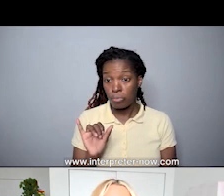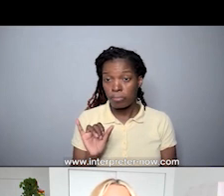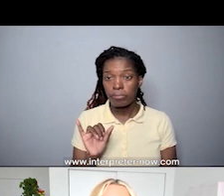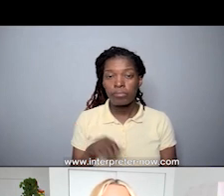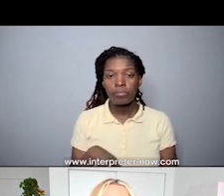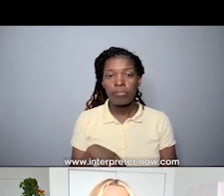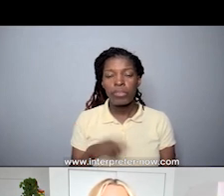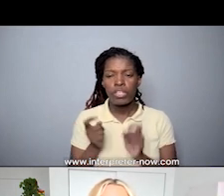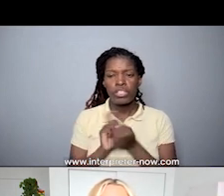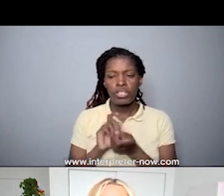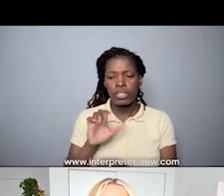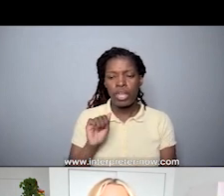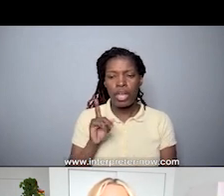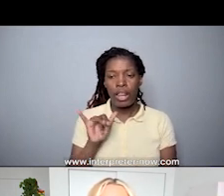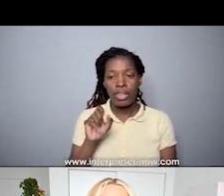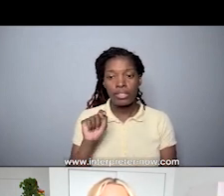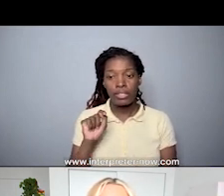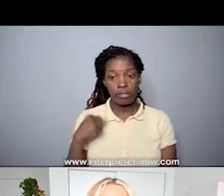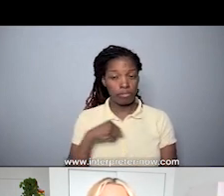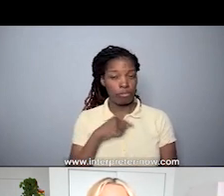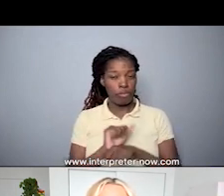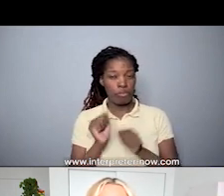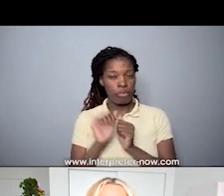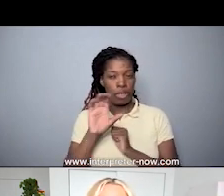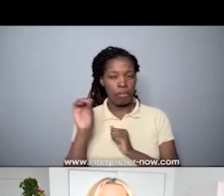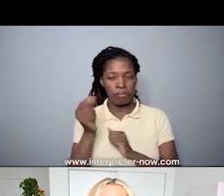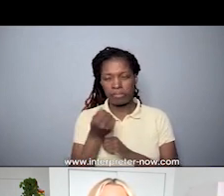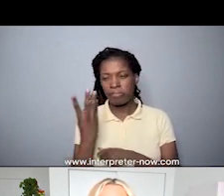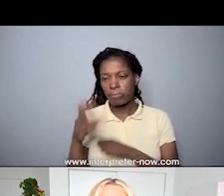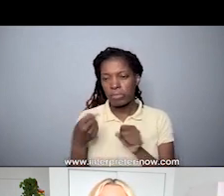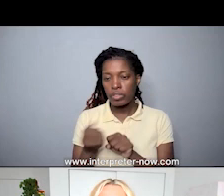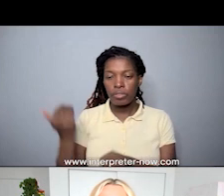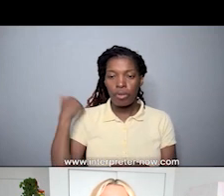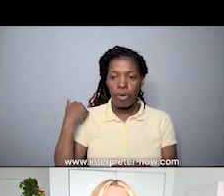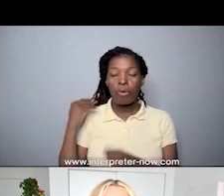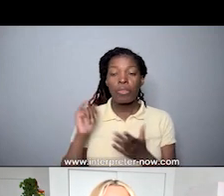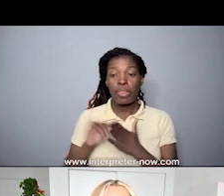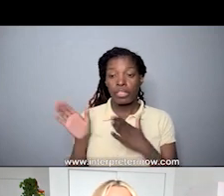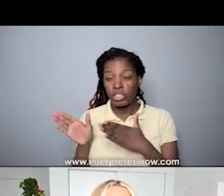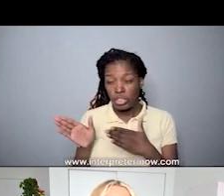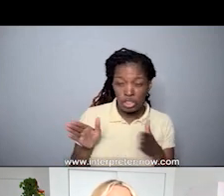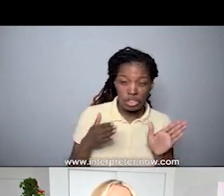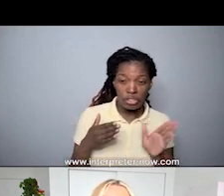At Change Catalyst, we worked with a company a couple of years ago that migrated from one